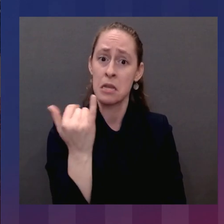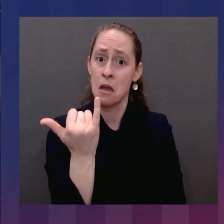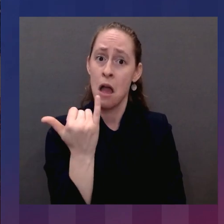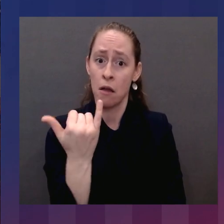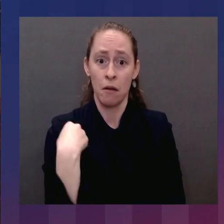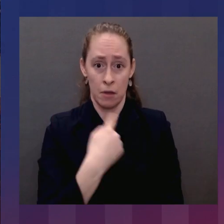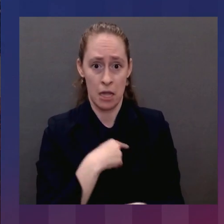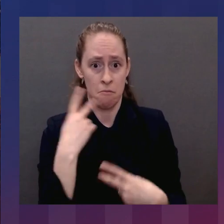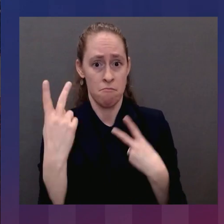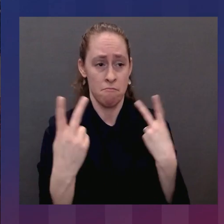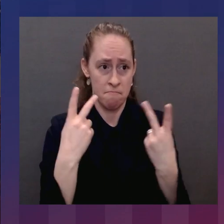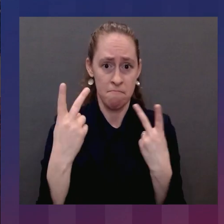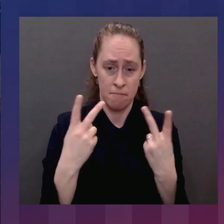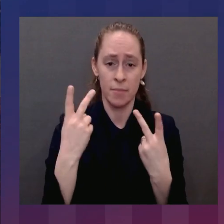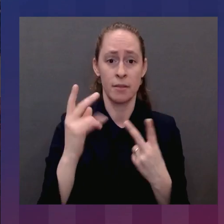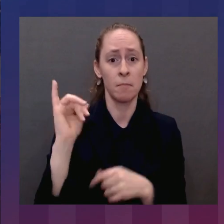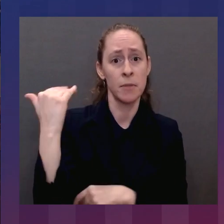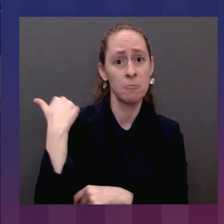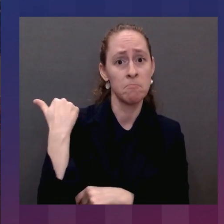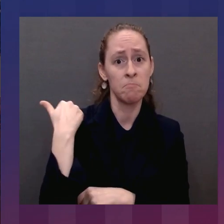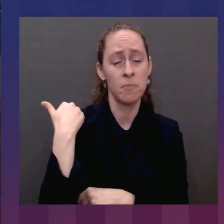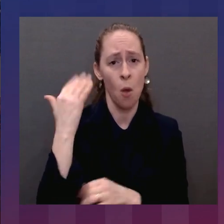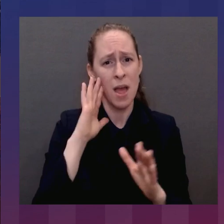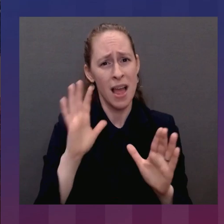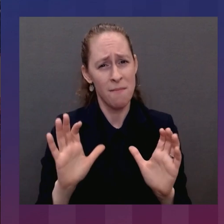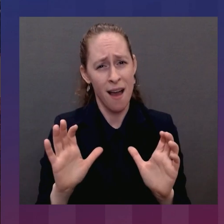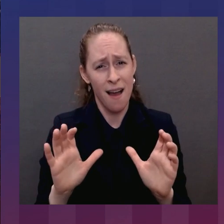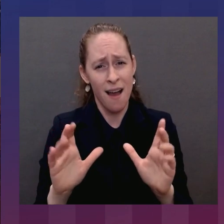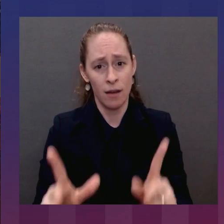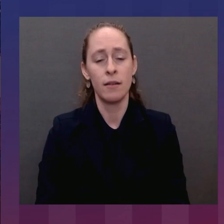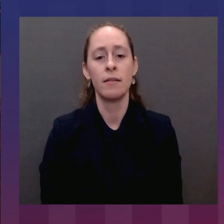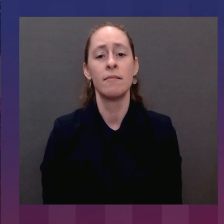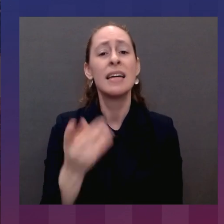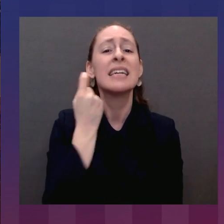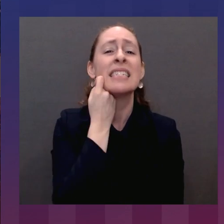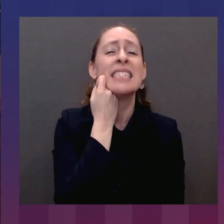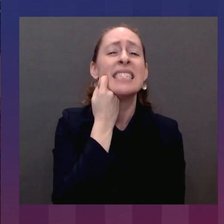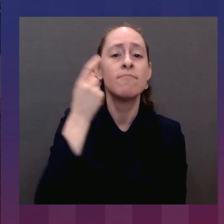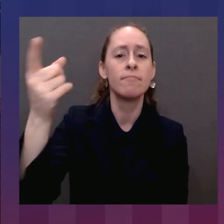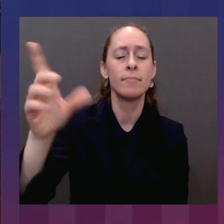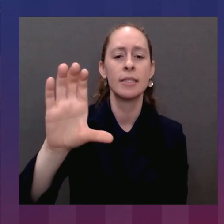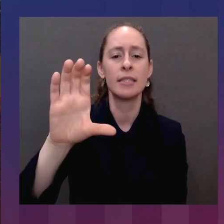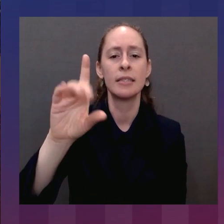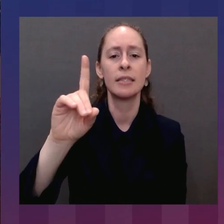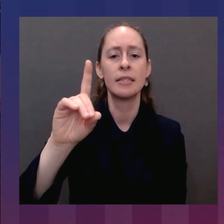and Prevention issued new mask guidelines. Under these new guidelines, most Americans